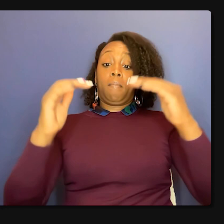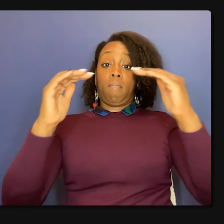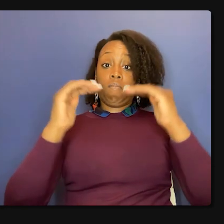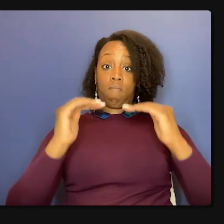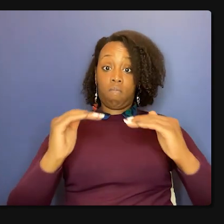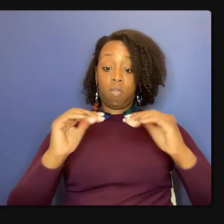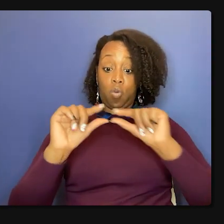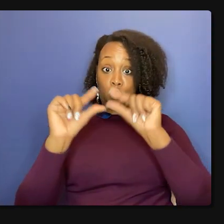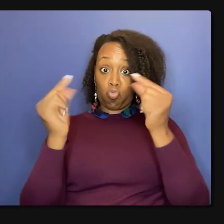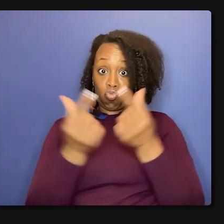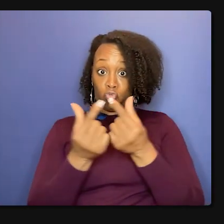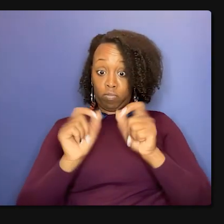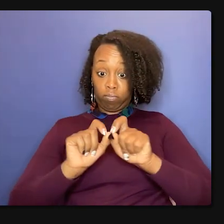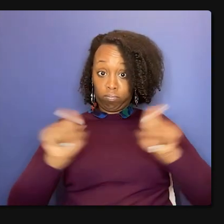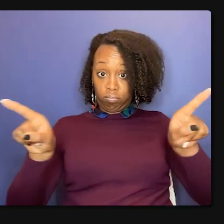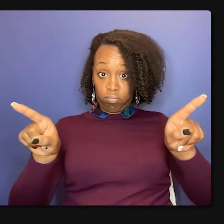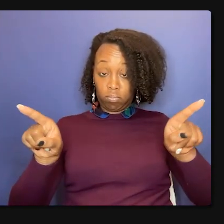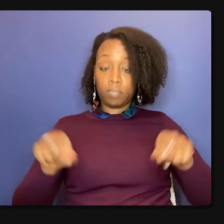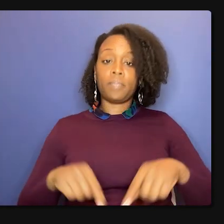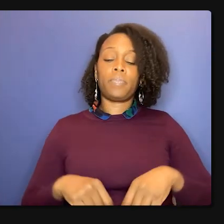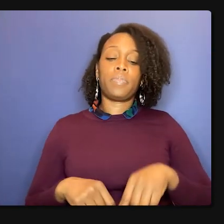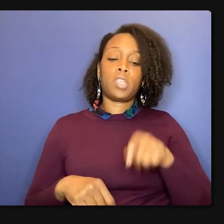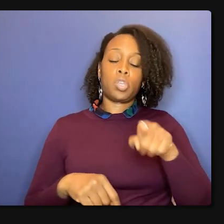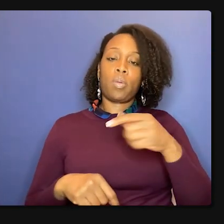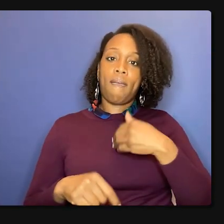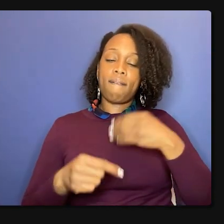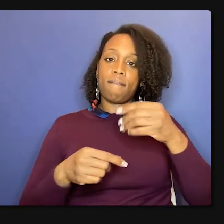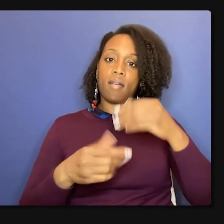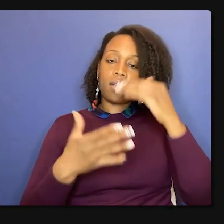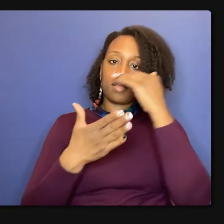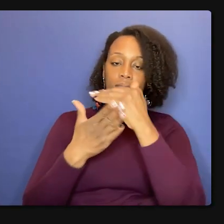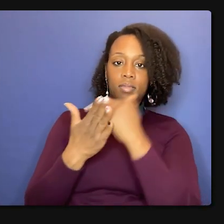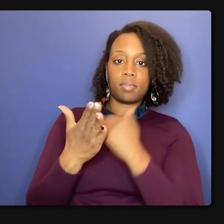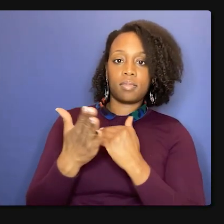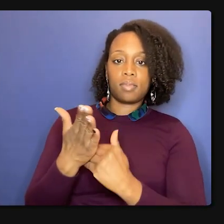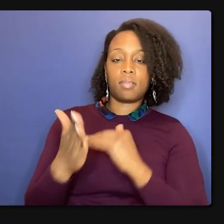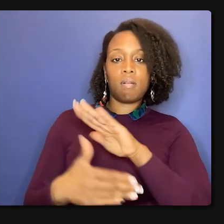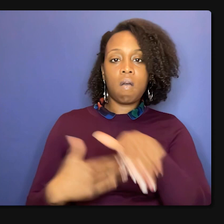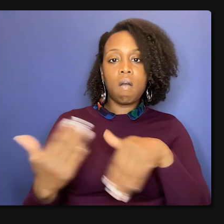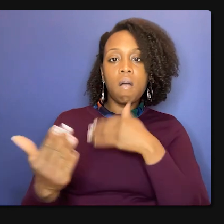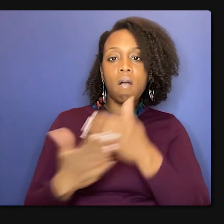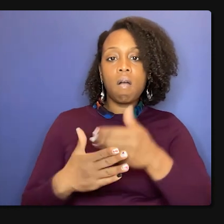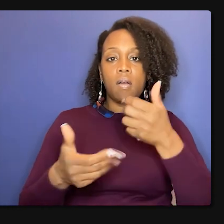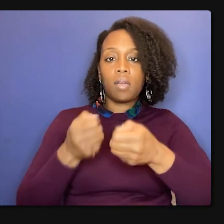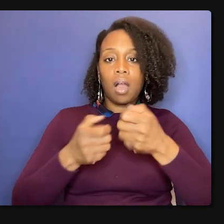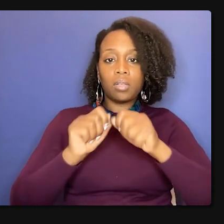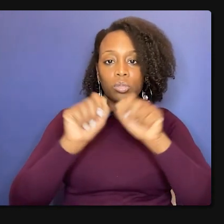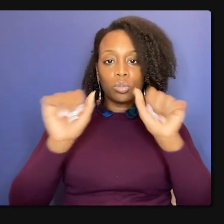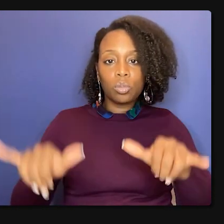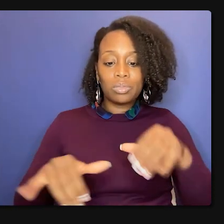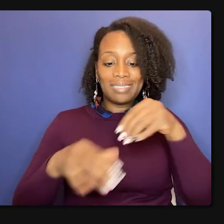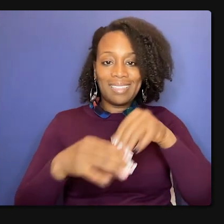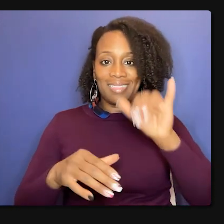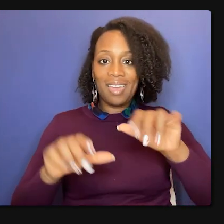Below that group deployment, you'll have a list of all the consoles in that group.